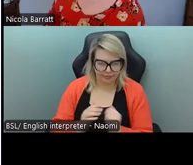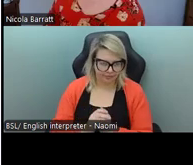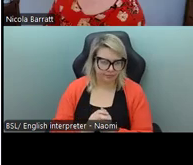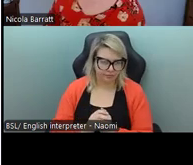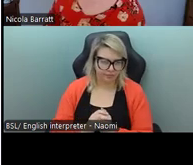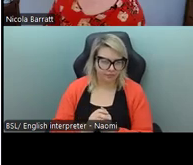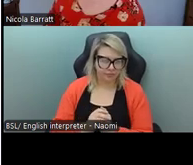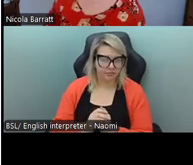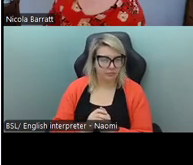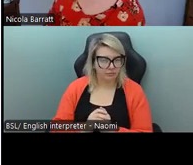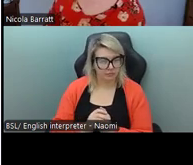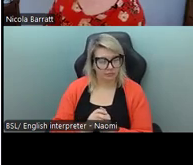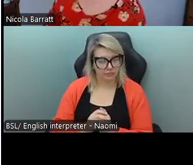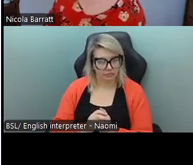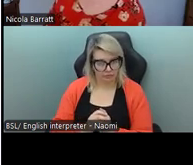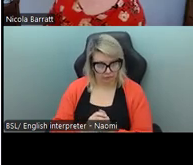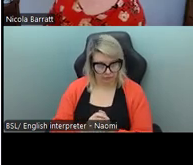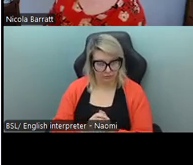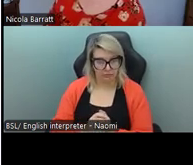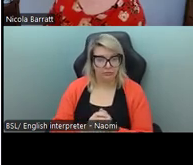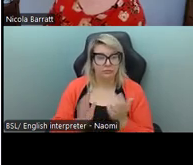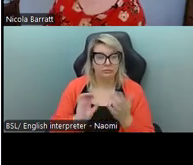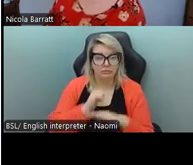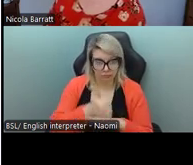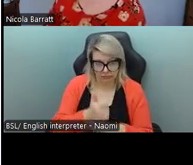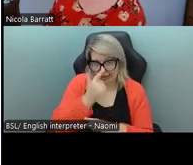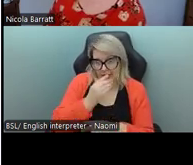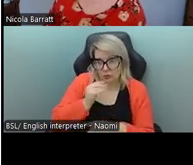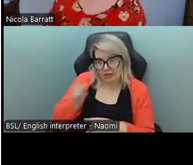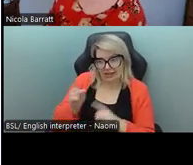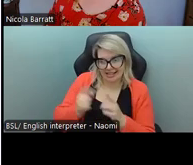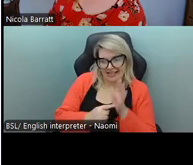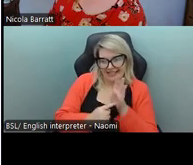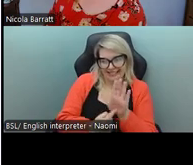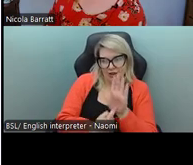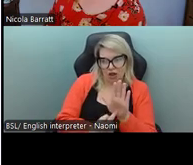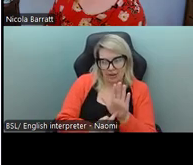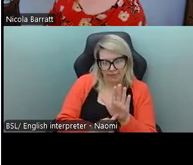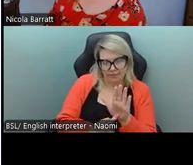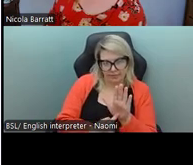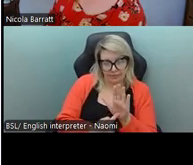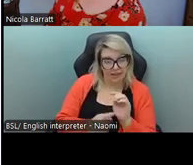Once you get posting, you can make use of this featured section. It sits quite high up on your profile.